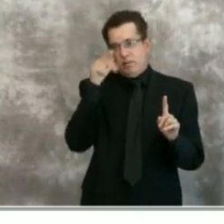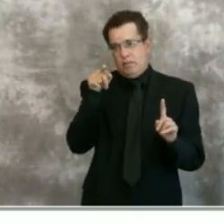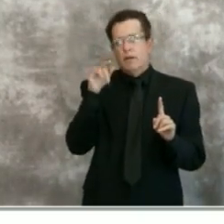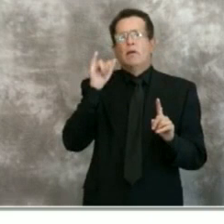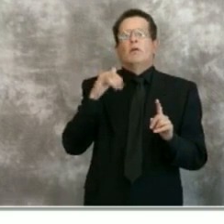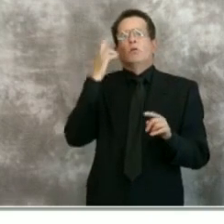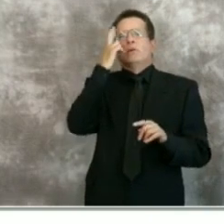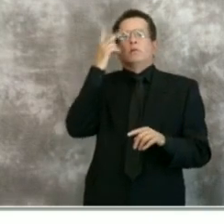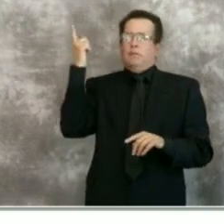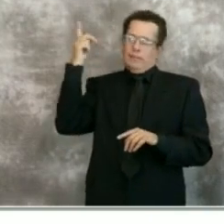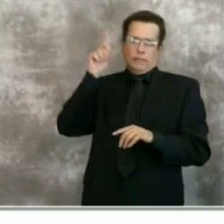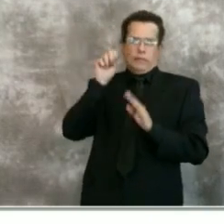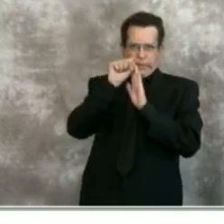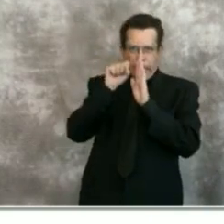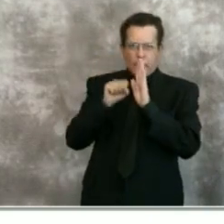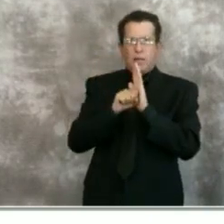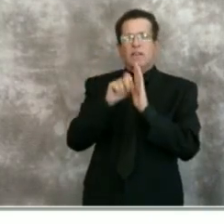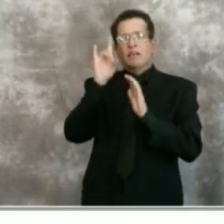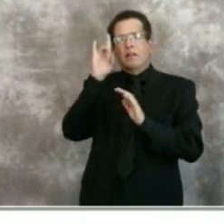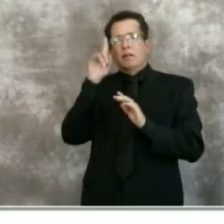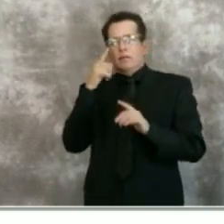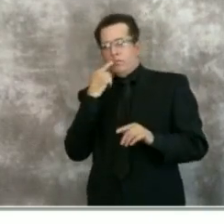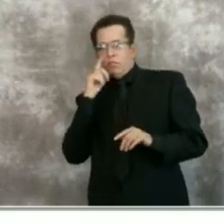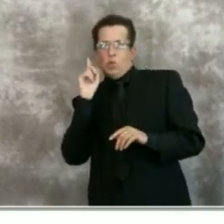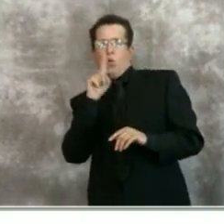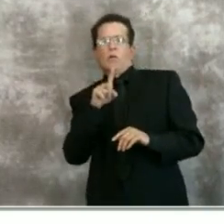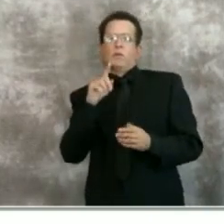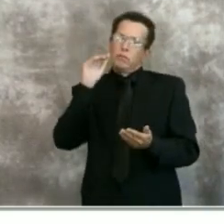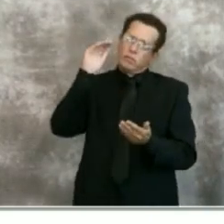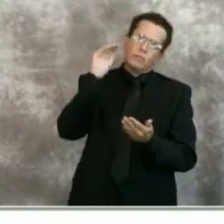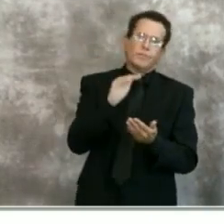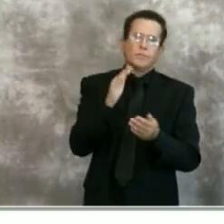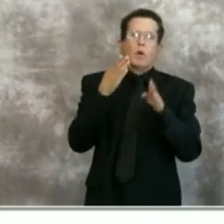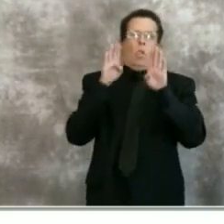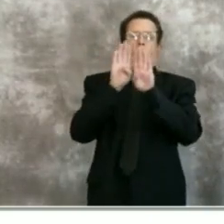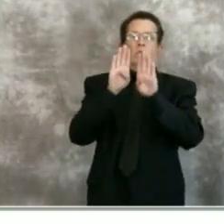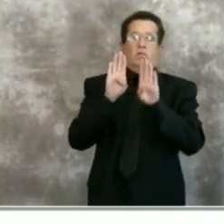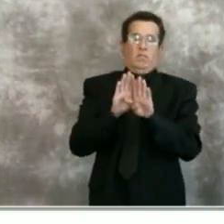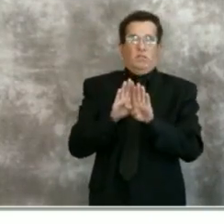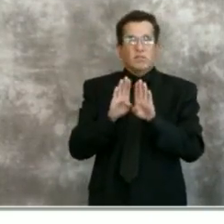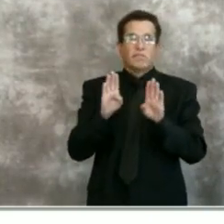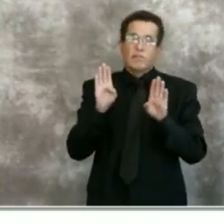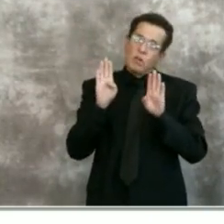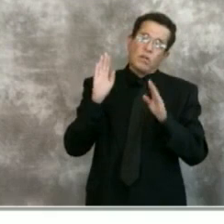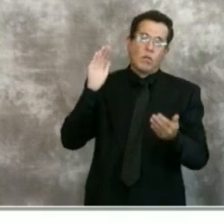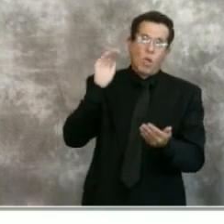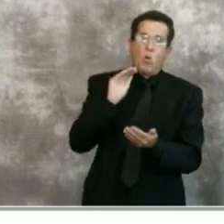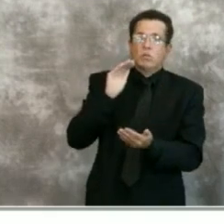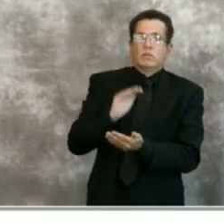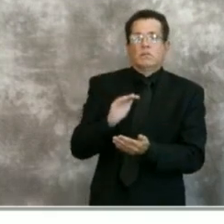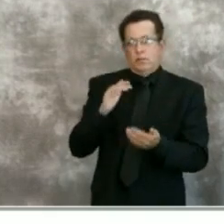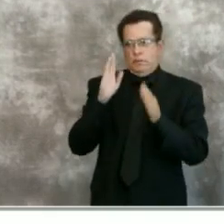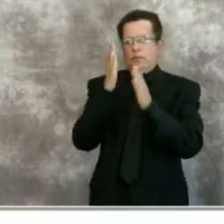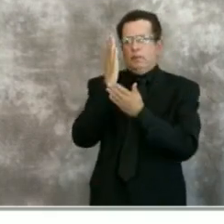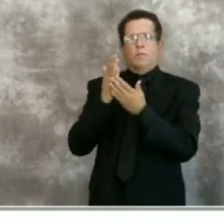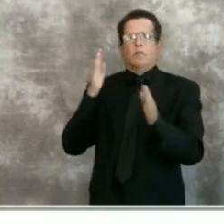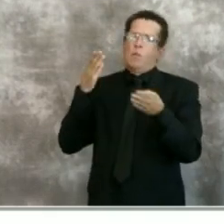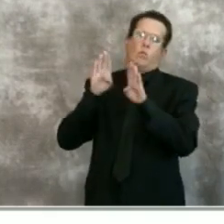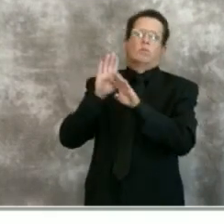OF MORE BUSINESSES AND WE BEGAN TO SEE NUMBERS INCREASE WHICH ULTIMATELY RESULTED IN ACTIONS TAKEN BY THE STATE TO